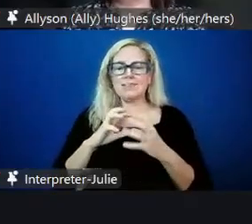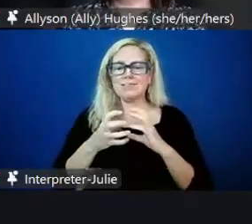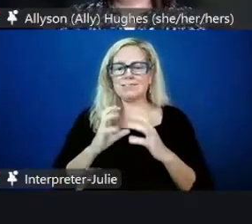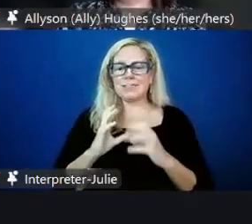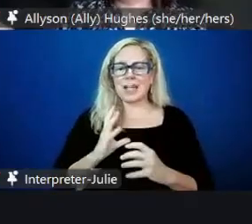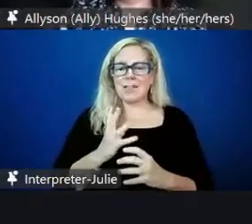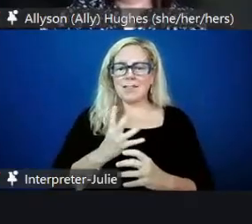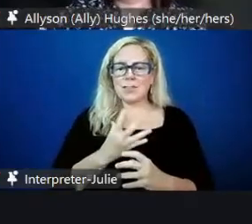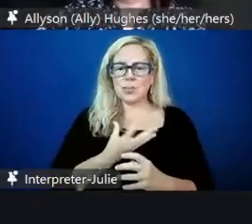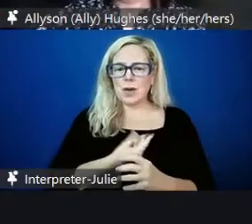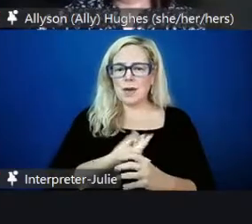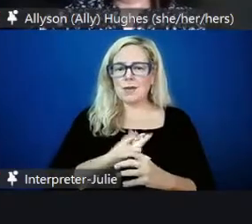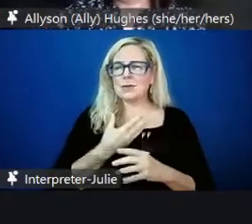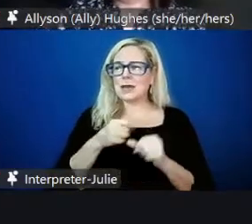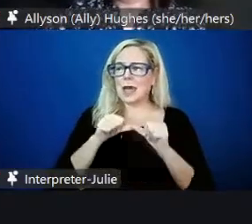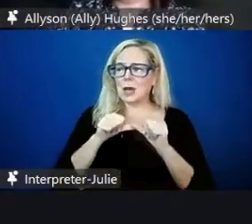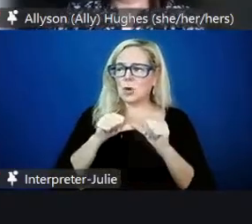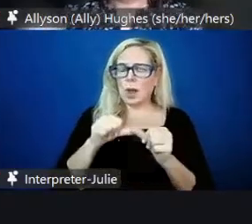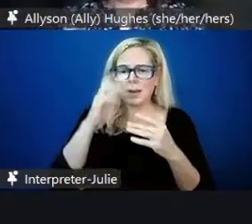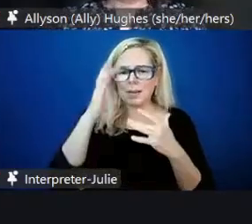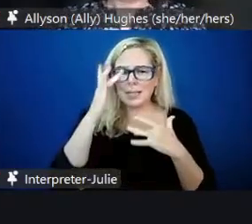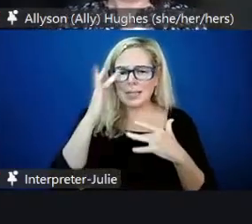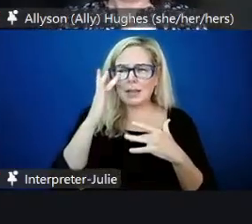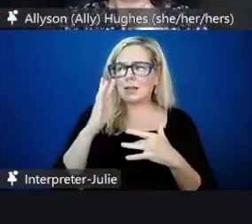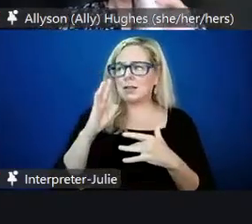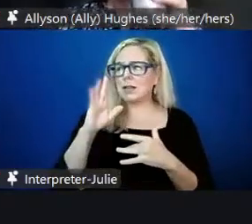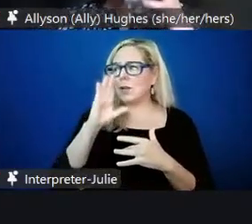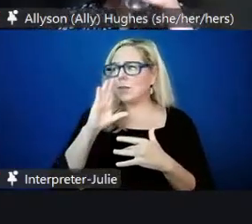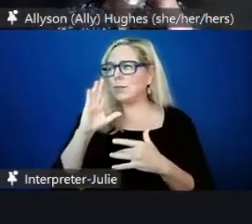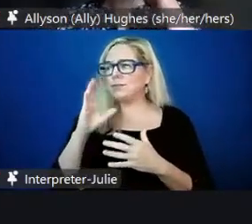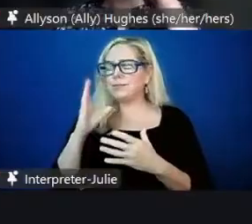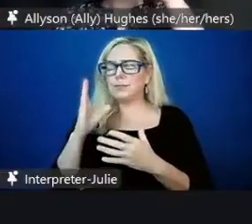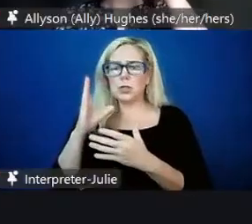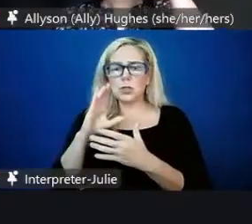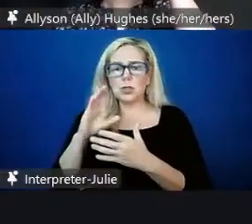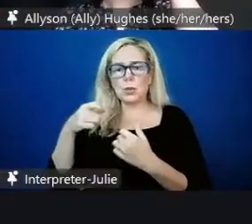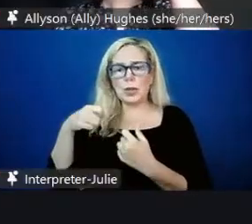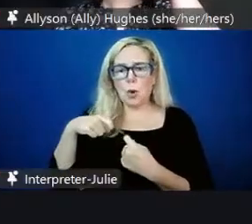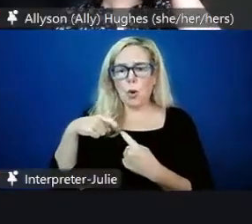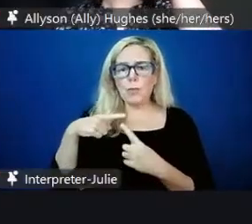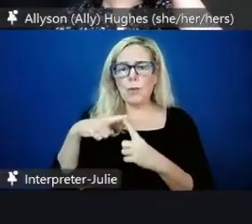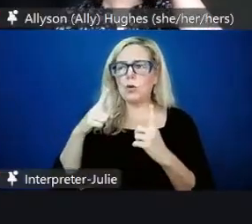Pursuing hormones and surgery are complicated because doctors are reluctant to give me anything with unknown side effects.